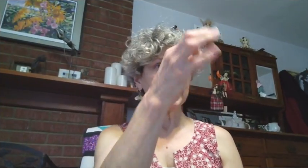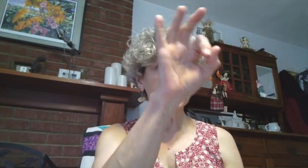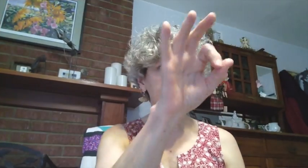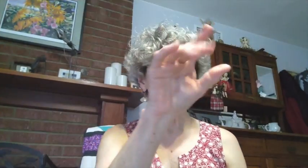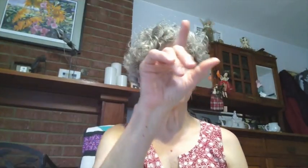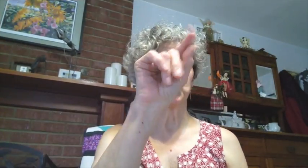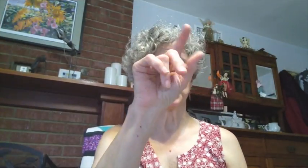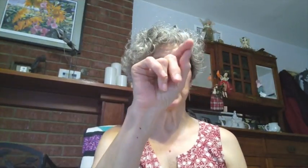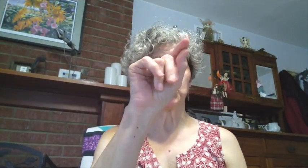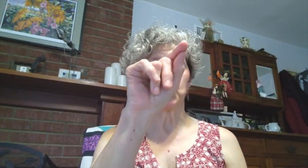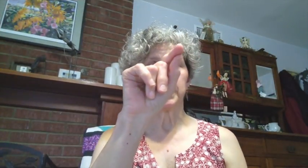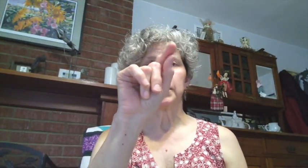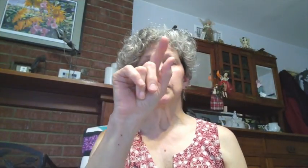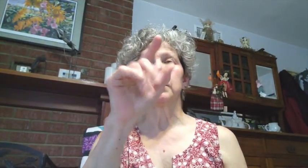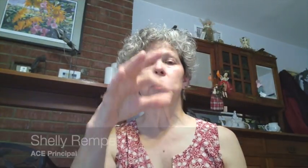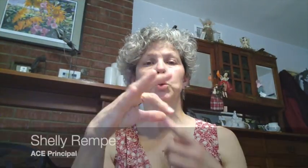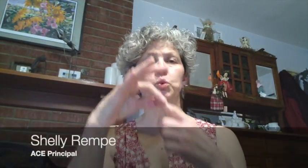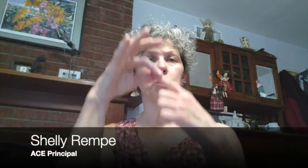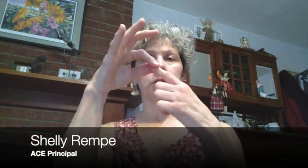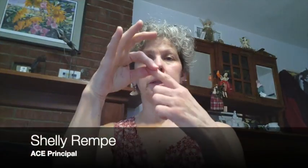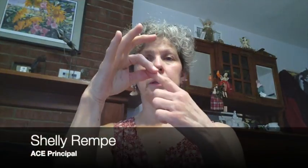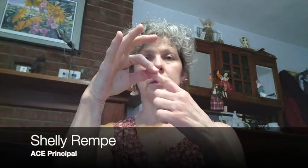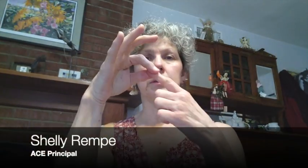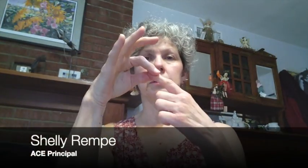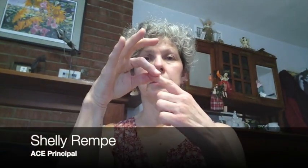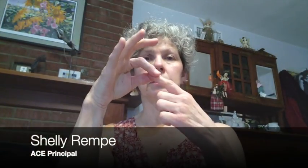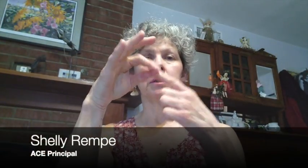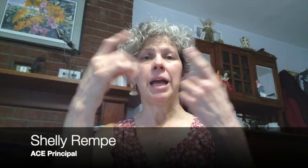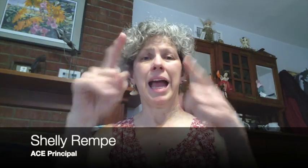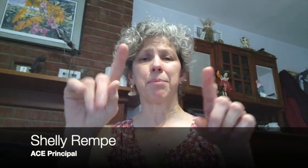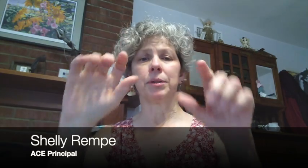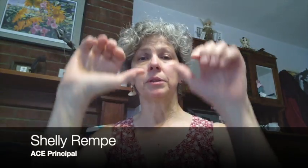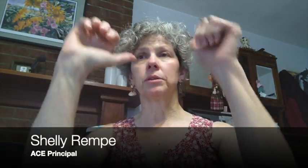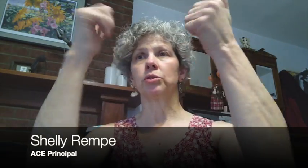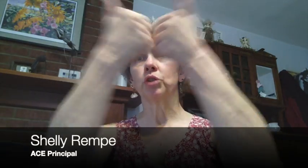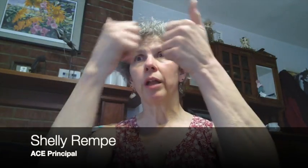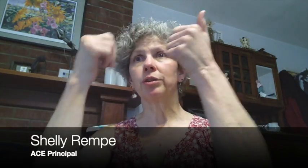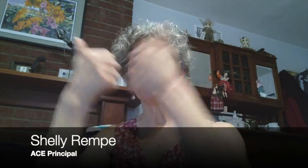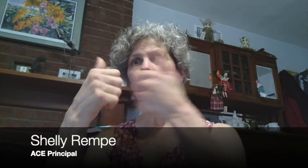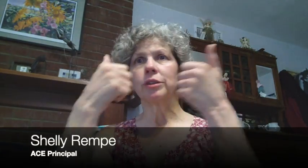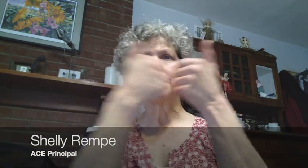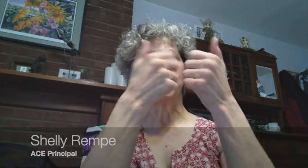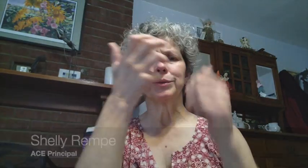So this year 2019-2020 school year has been a unique one.